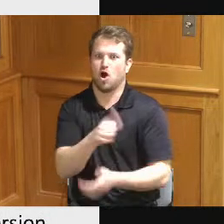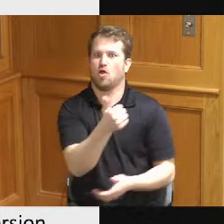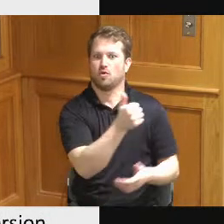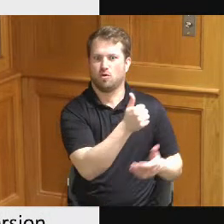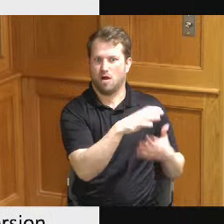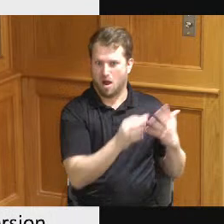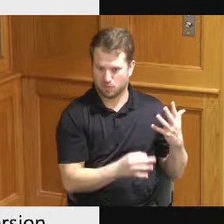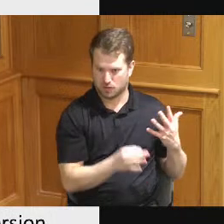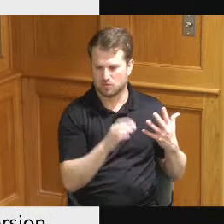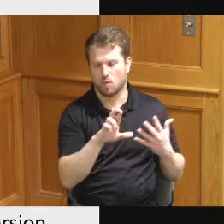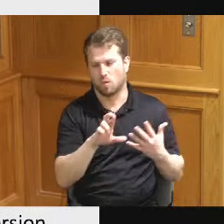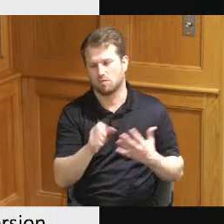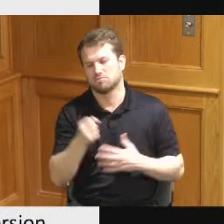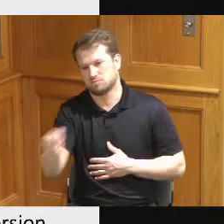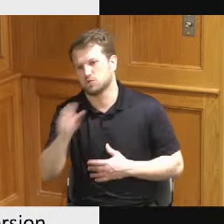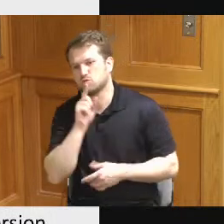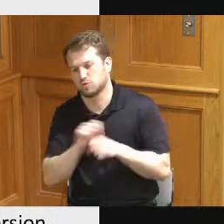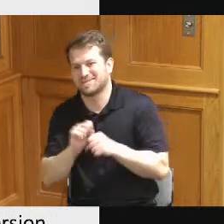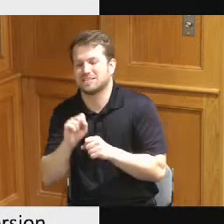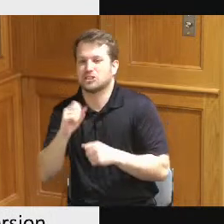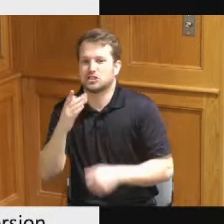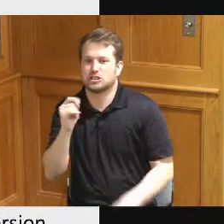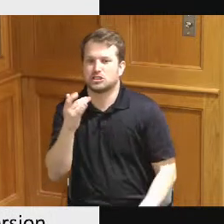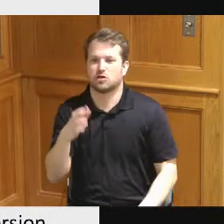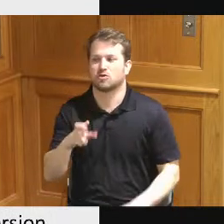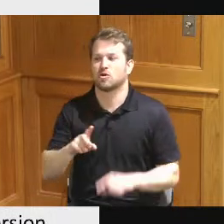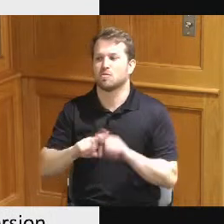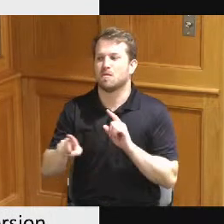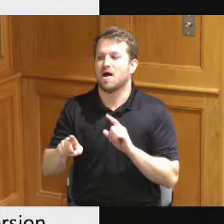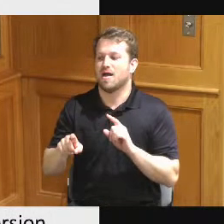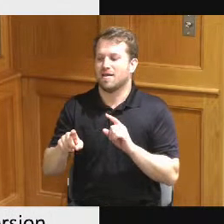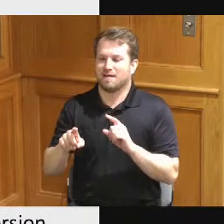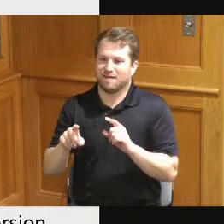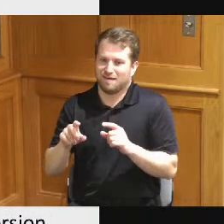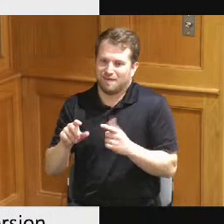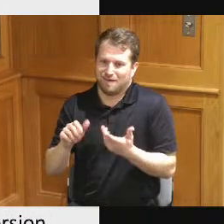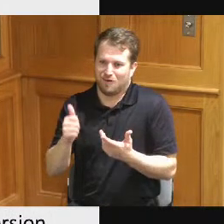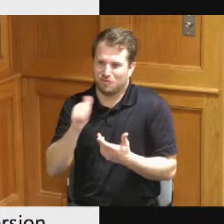now that doesn't mean they were literally on the street that day because again we're prioritizing